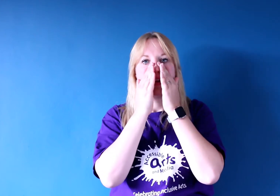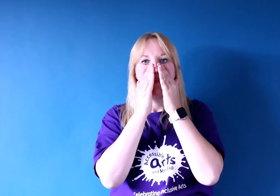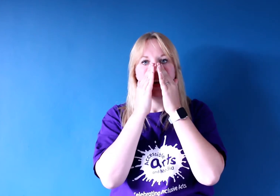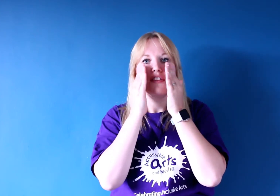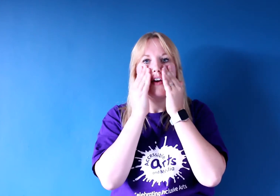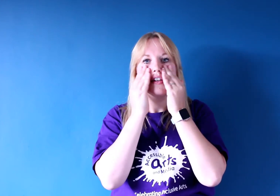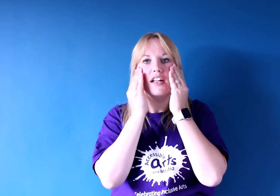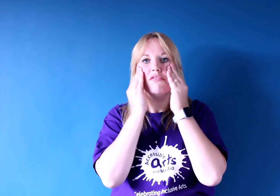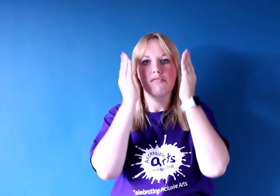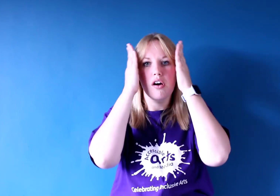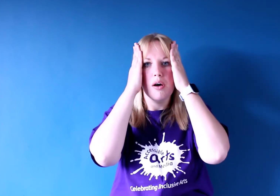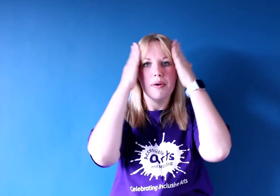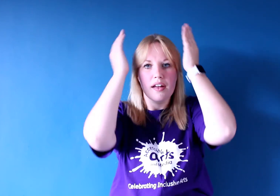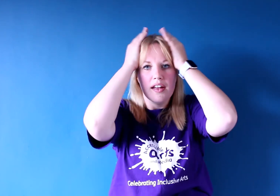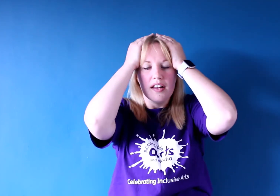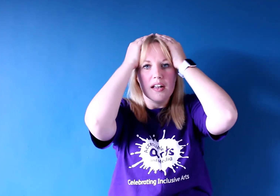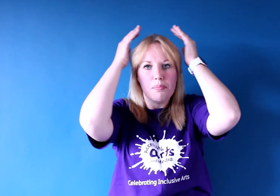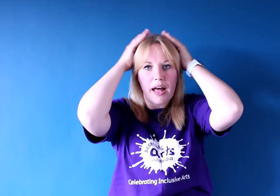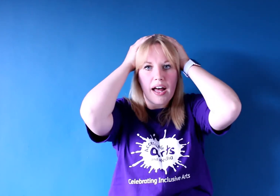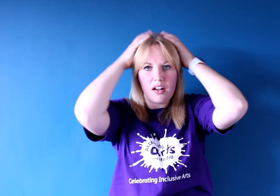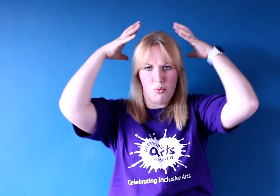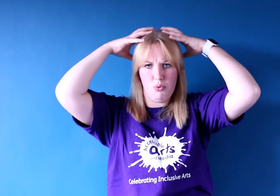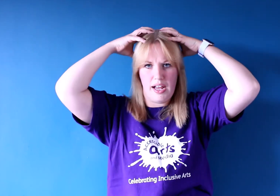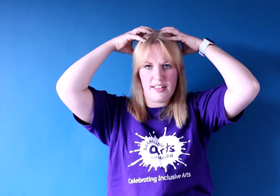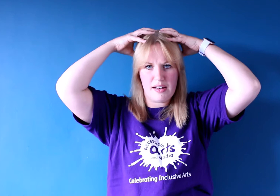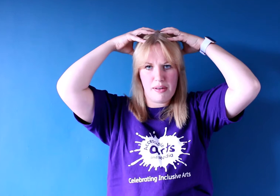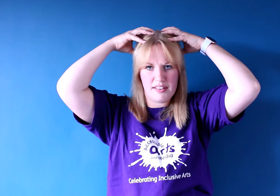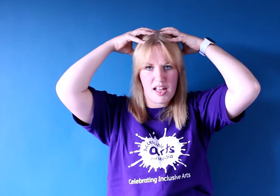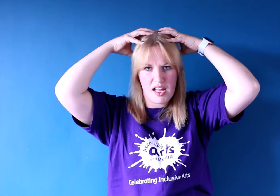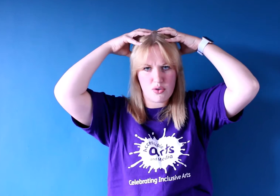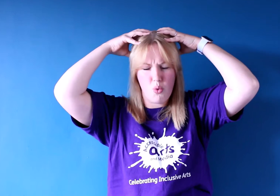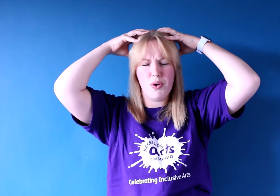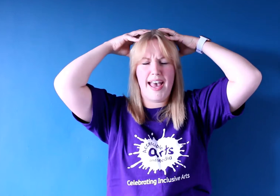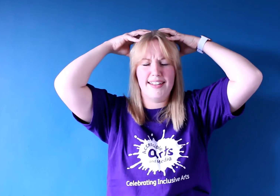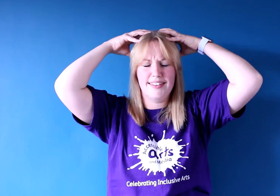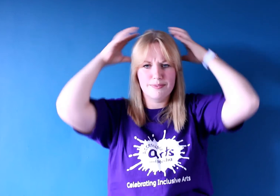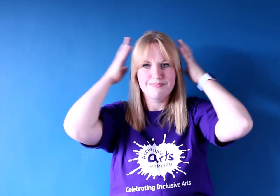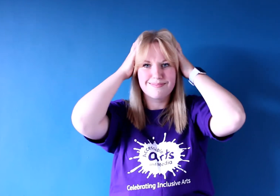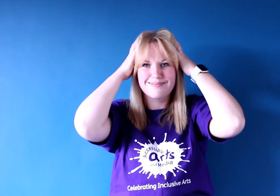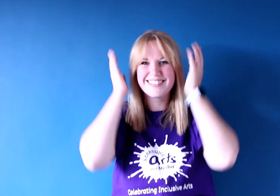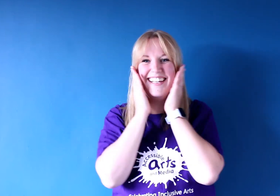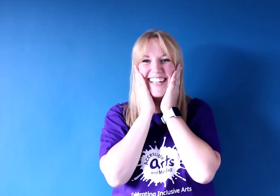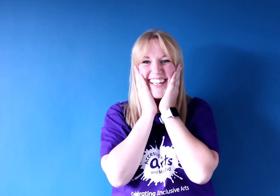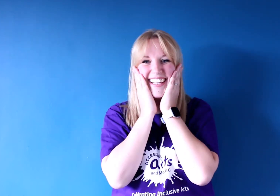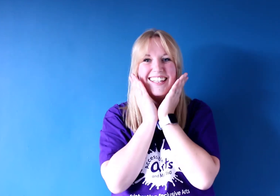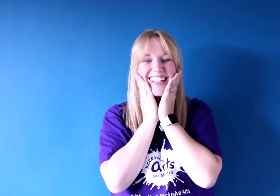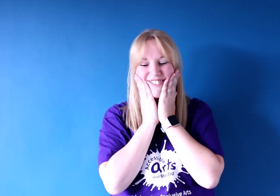Give your face a little rub, a little pat, oo a nice head massage, oh yes.